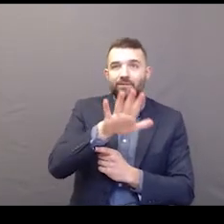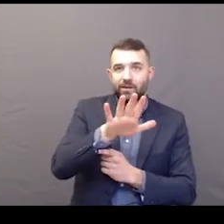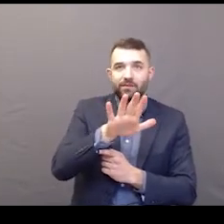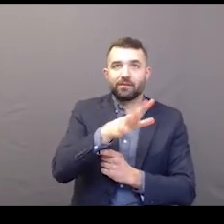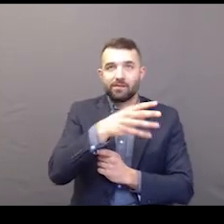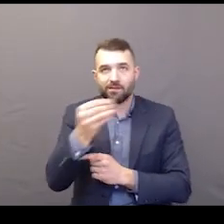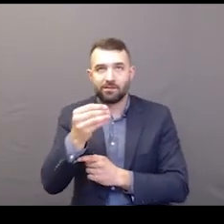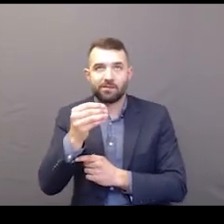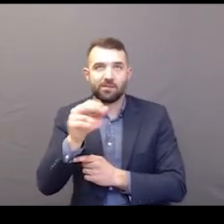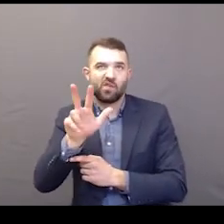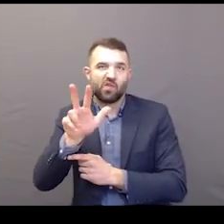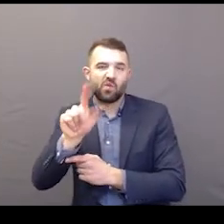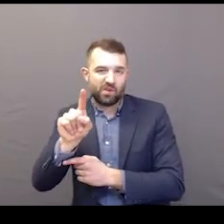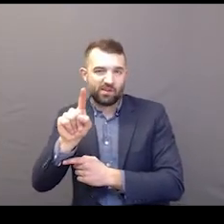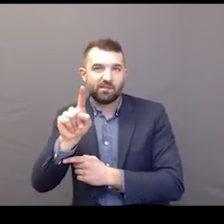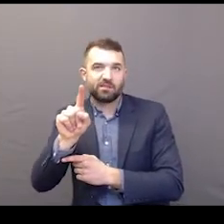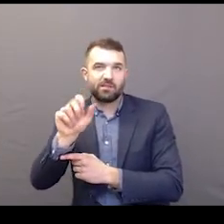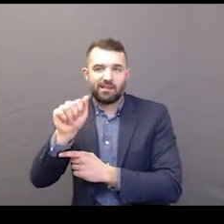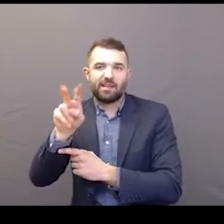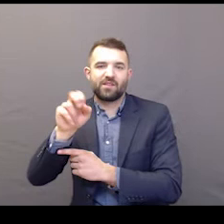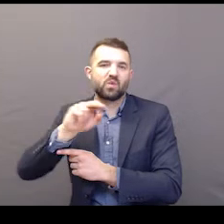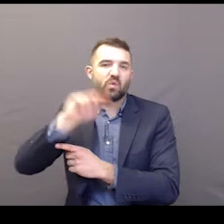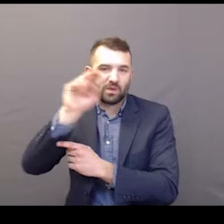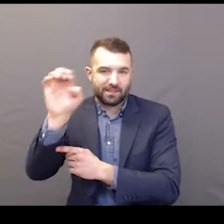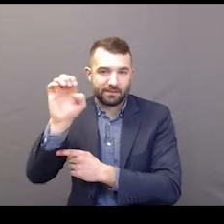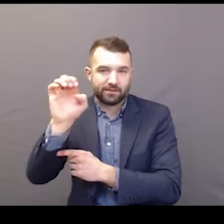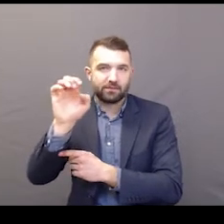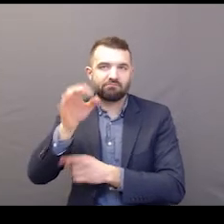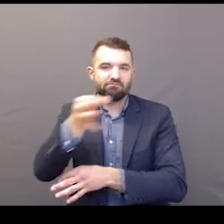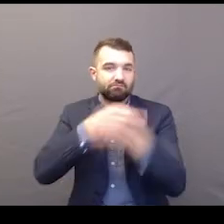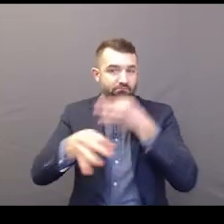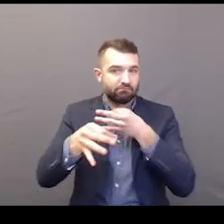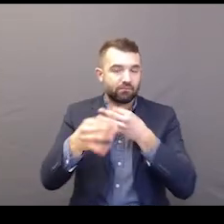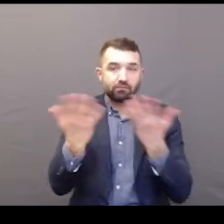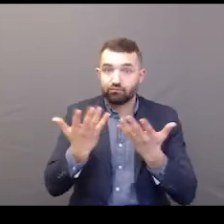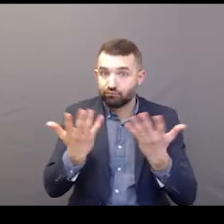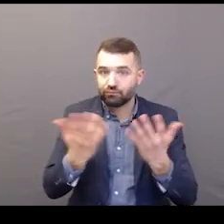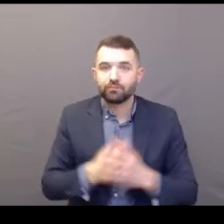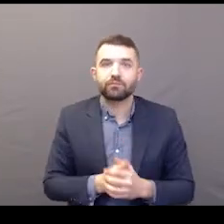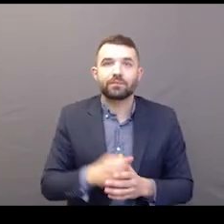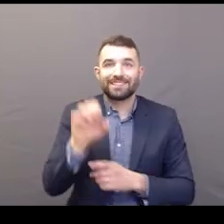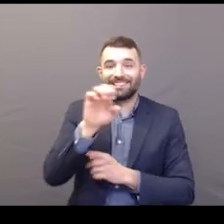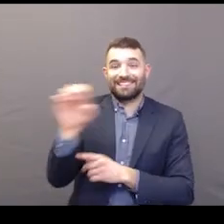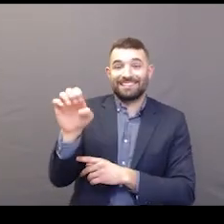and 31st Avenue NE will instead be used for an additional eastbound left turn lane. The new